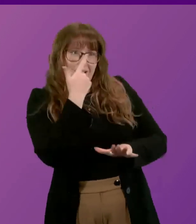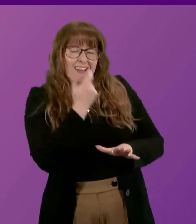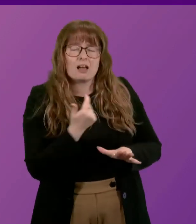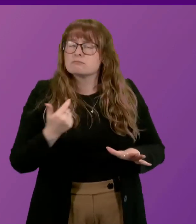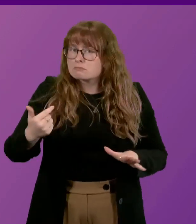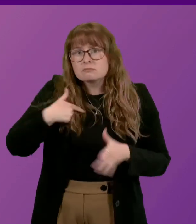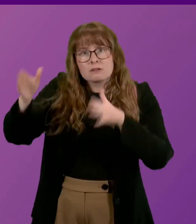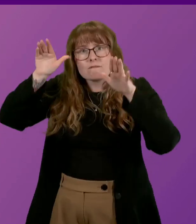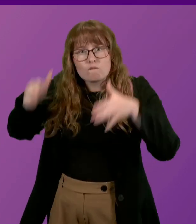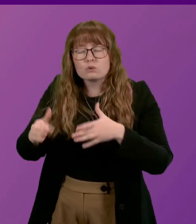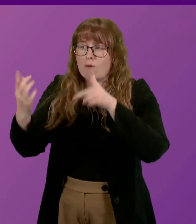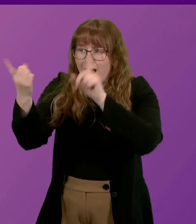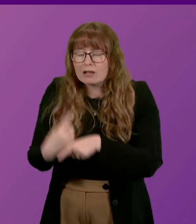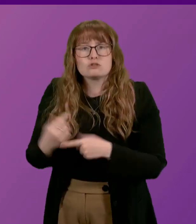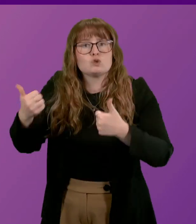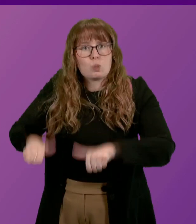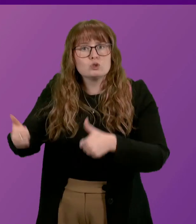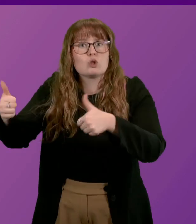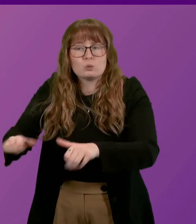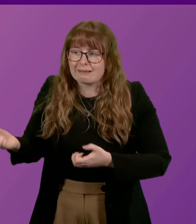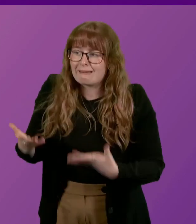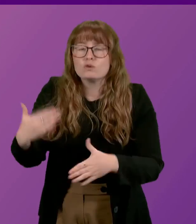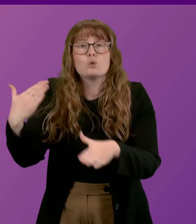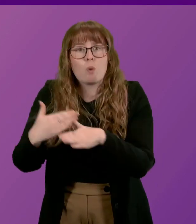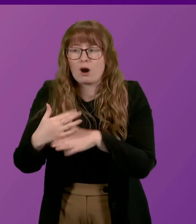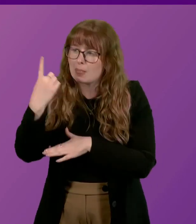on delivering answers and solutions for workers who face difficulty in